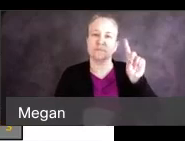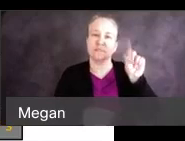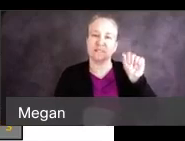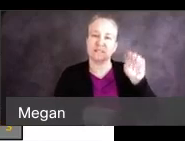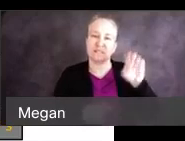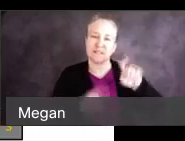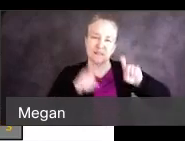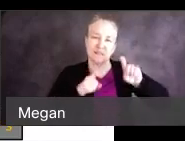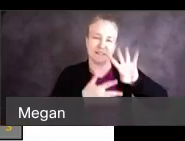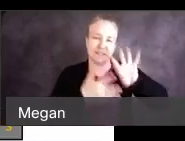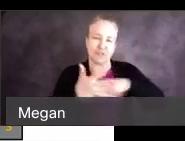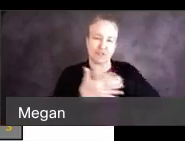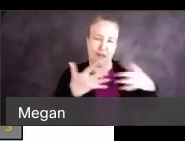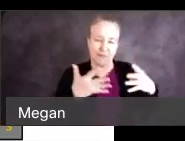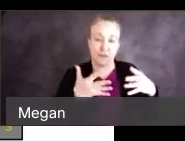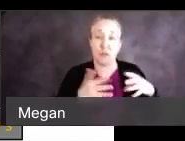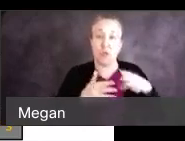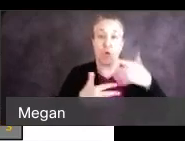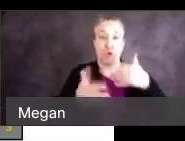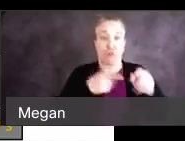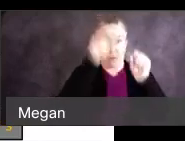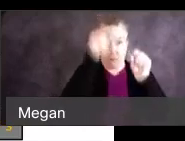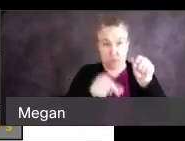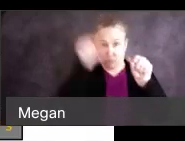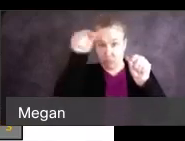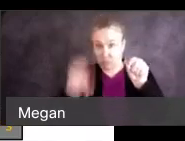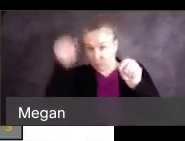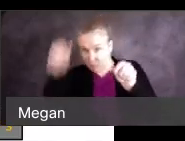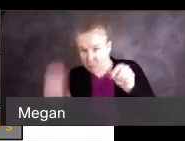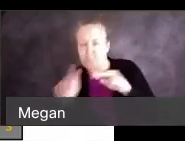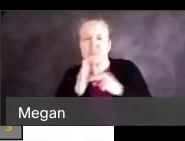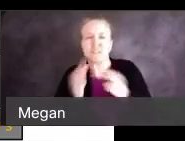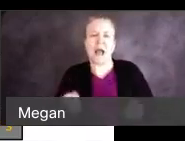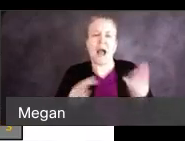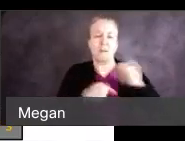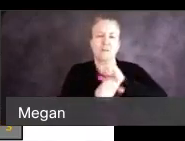As a reminder, the grey bars are the number of positive cases on any given day.